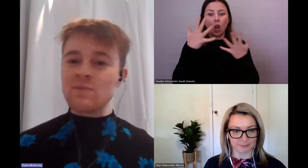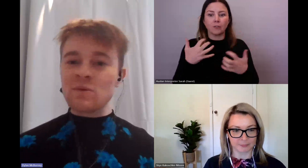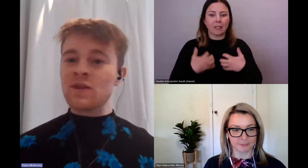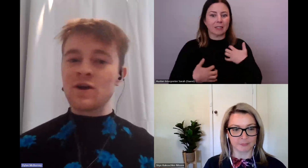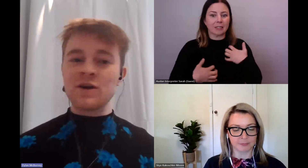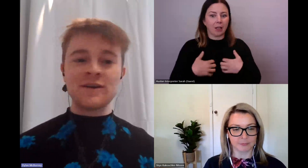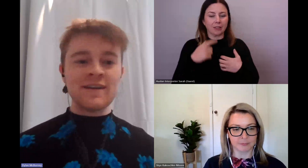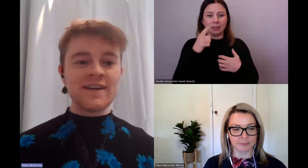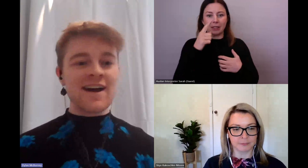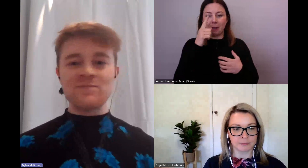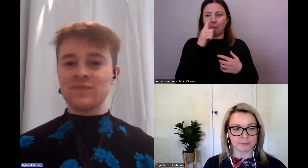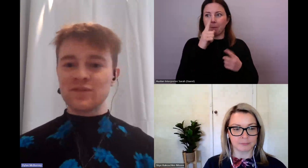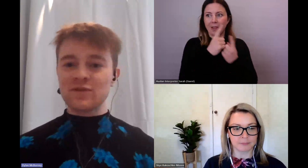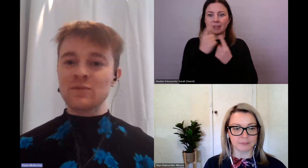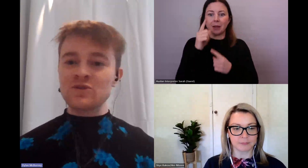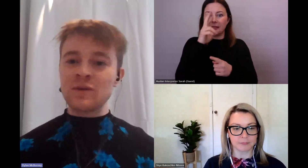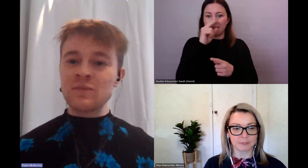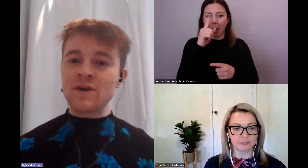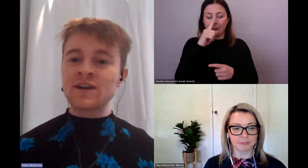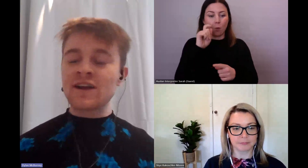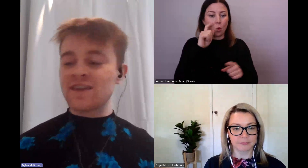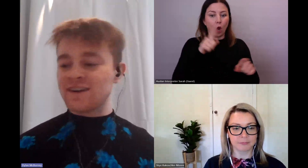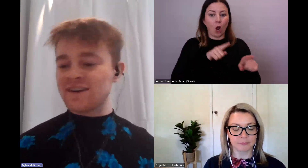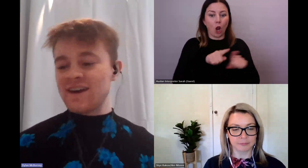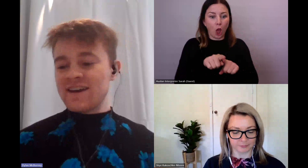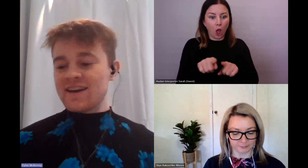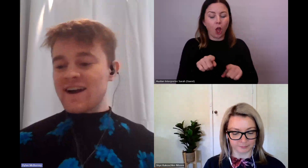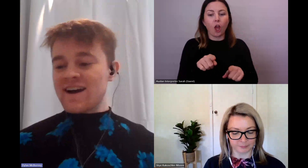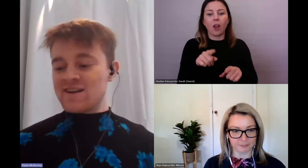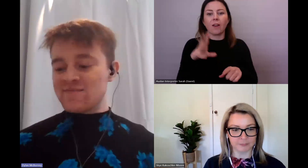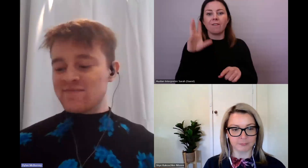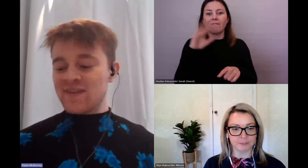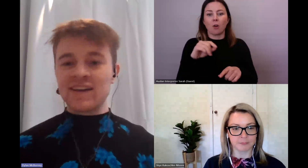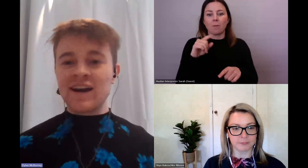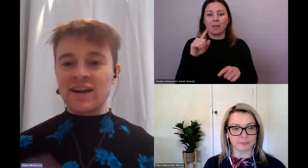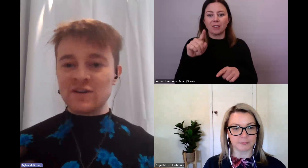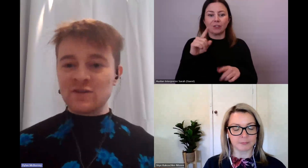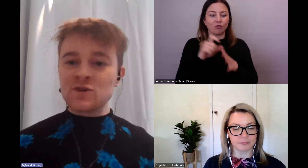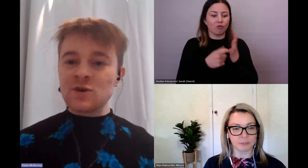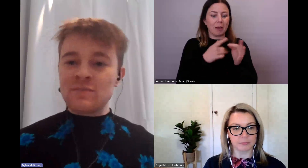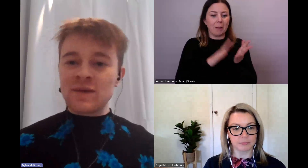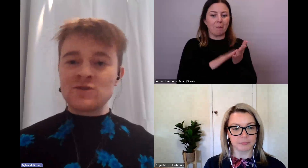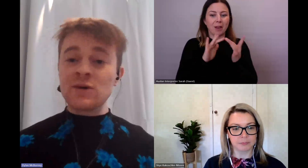people will learn from the DREAM Network and I think I can kind of show that by talking